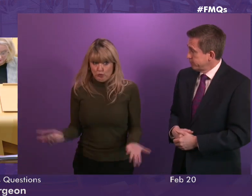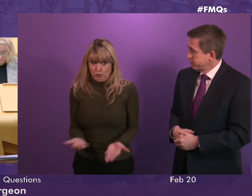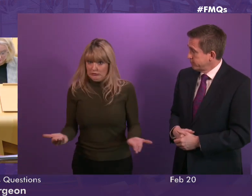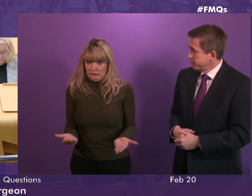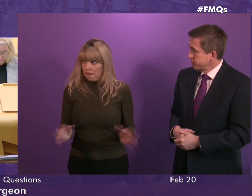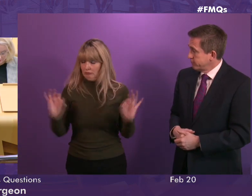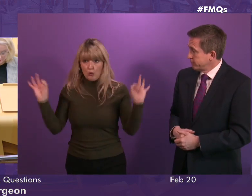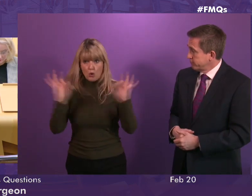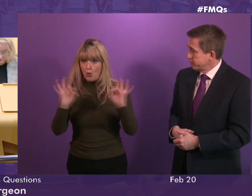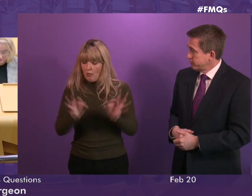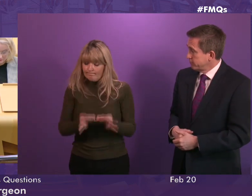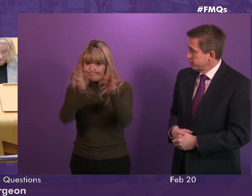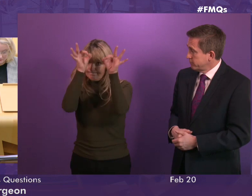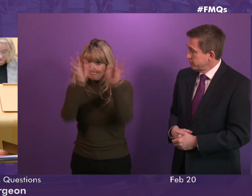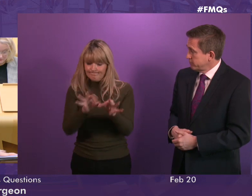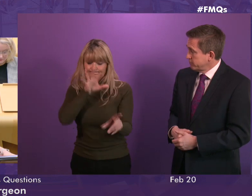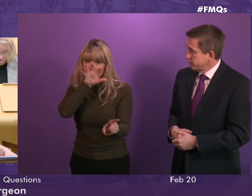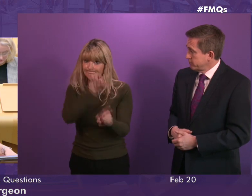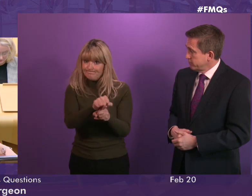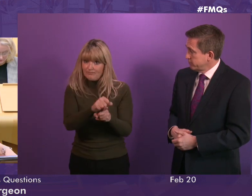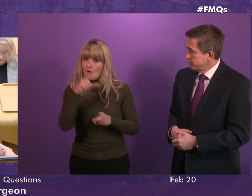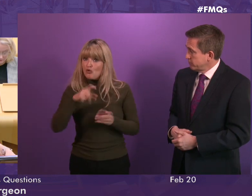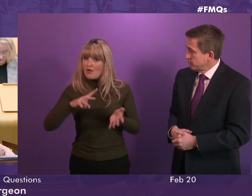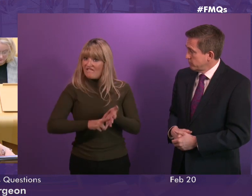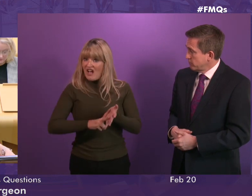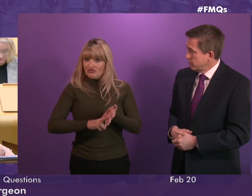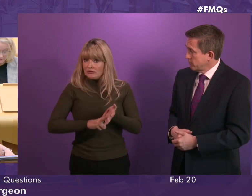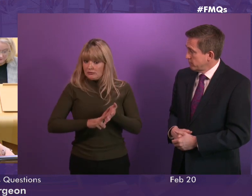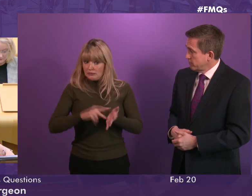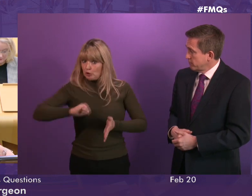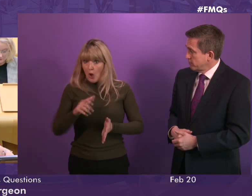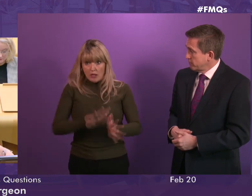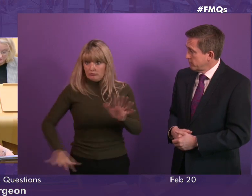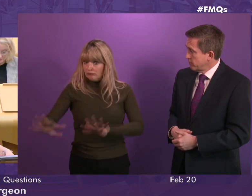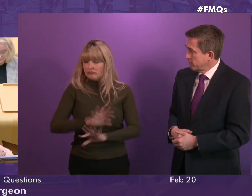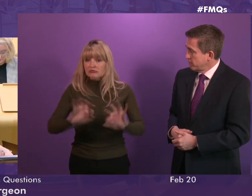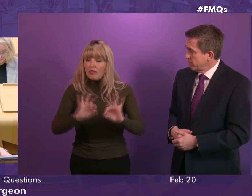cases of coronavirus in Scotland. However, it is clearly prudent to assume that that